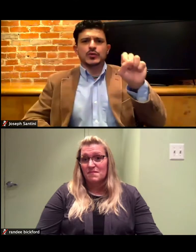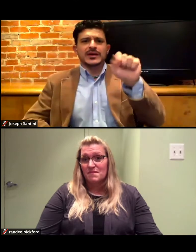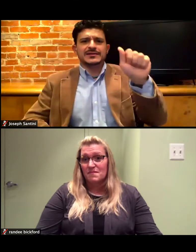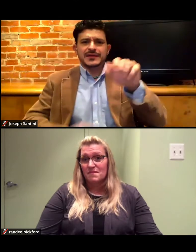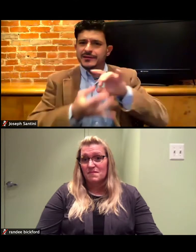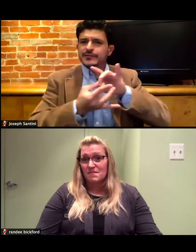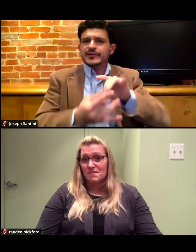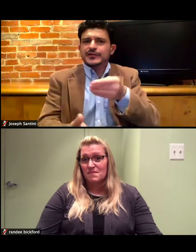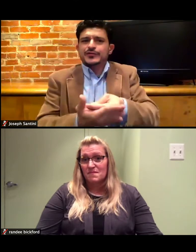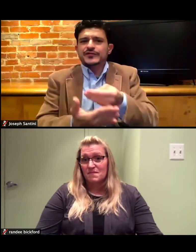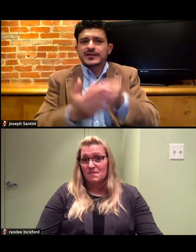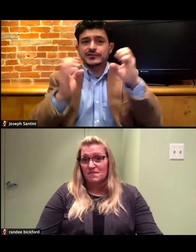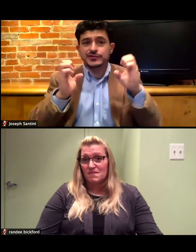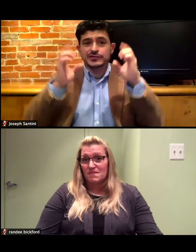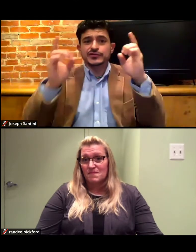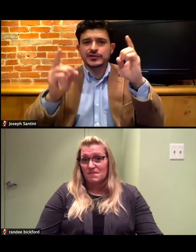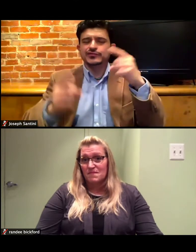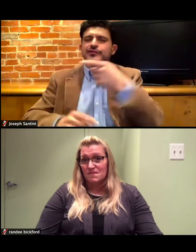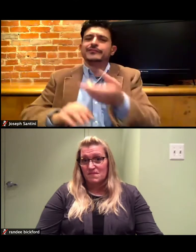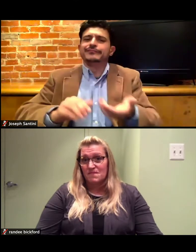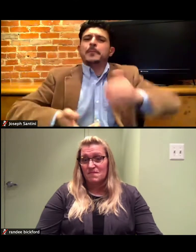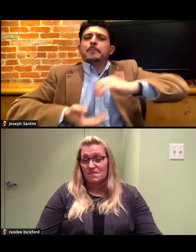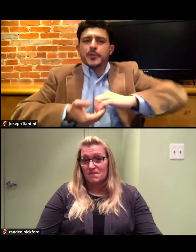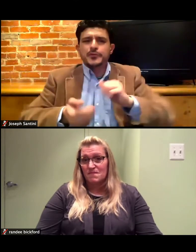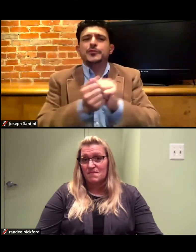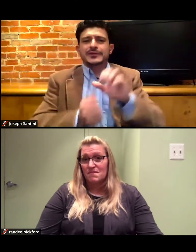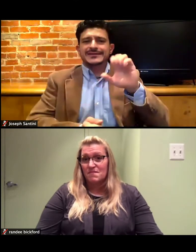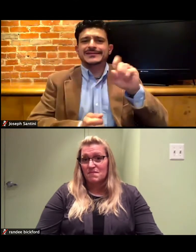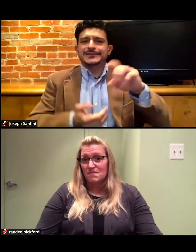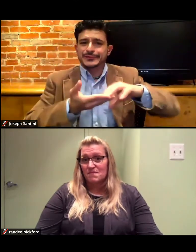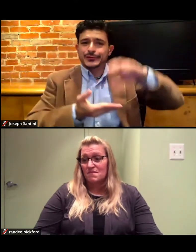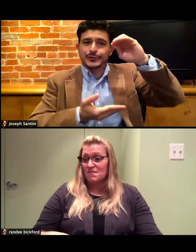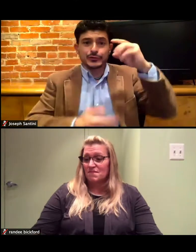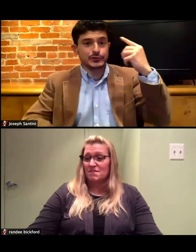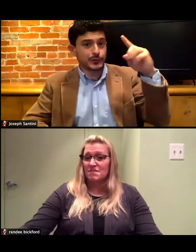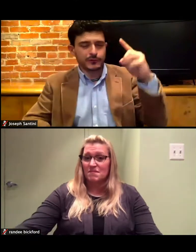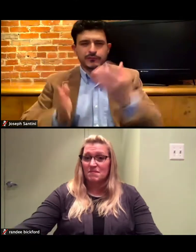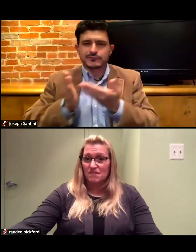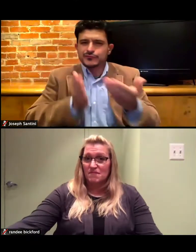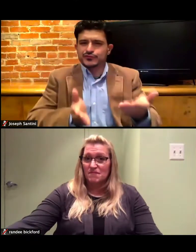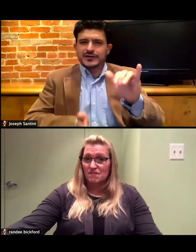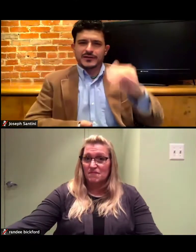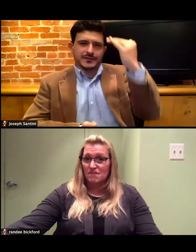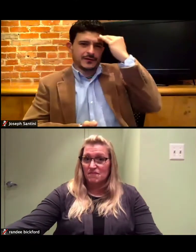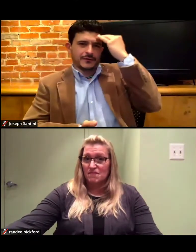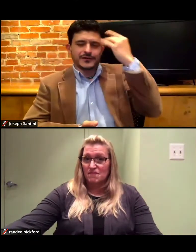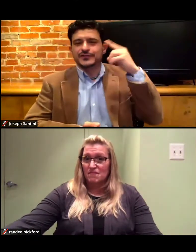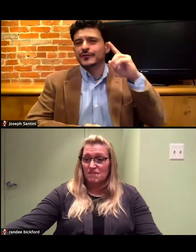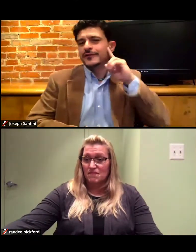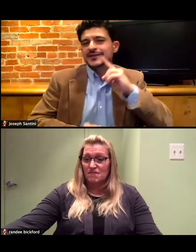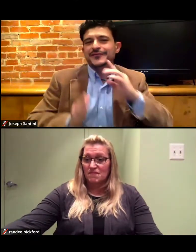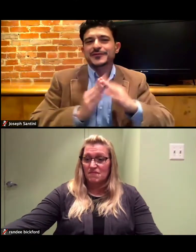mainly hearing people within the United States financial literacy and we're in partnership with them